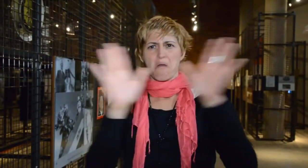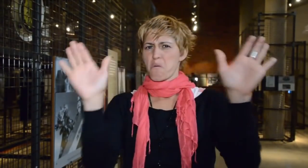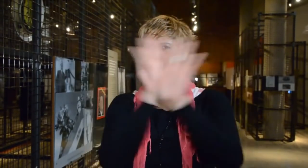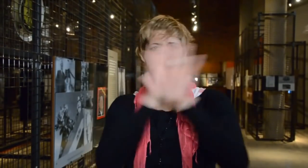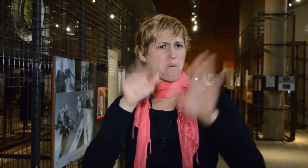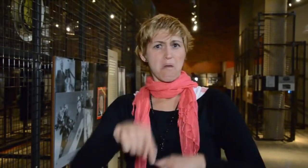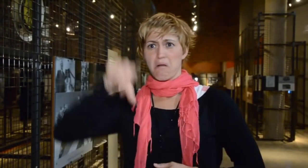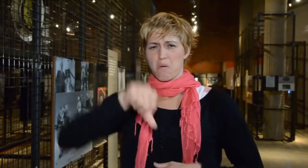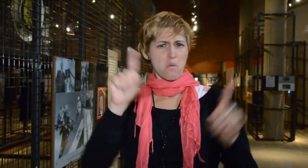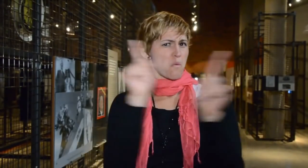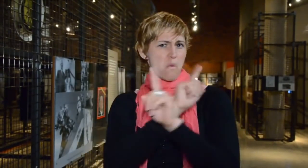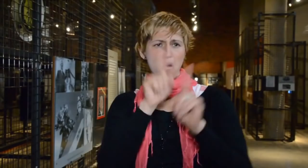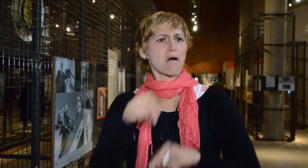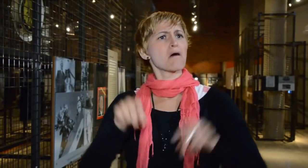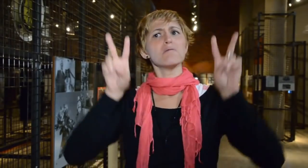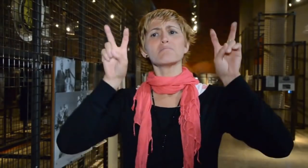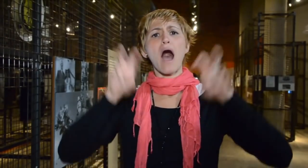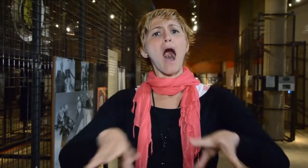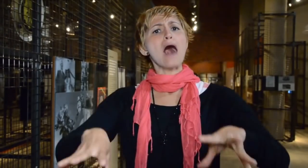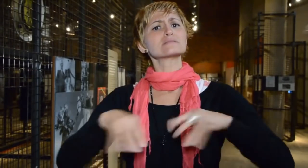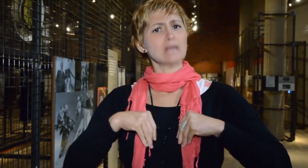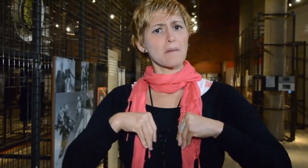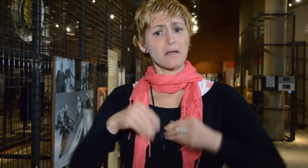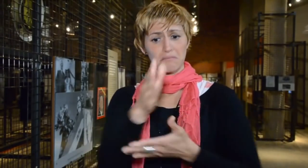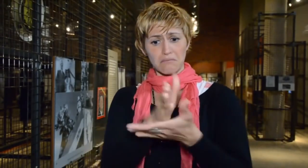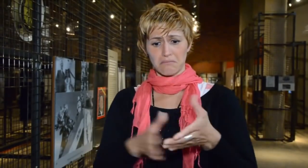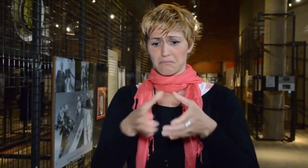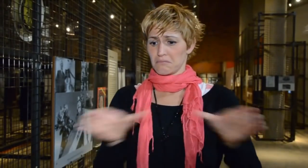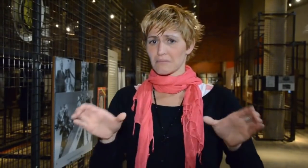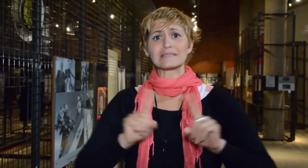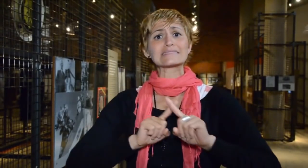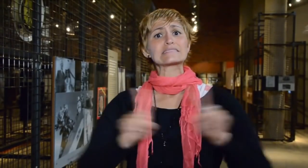however Hendrik insisted that it is an acceptable